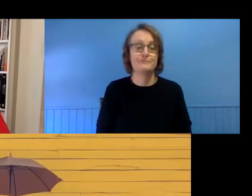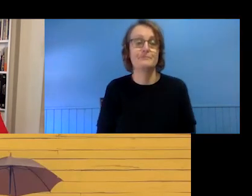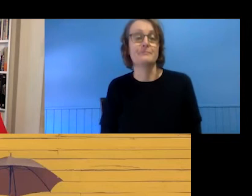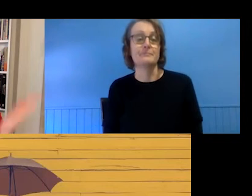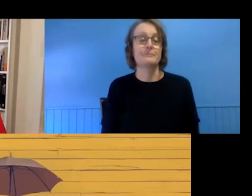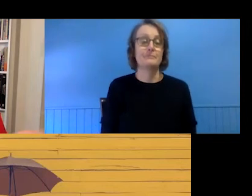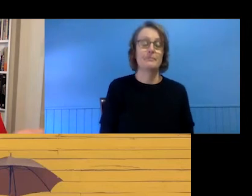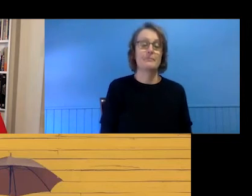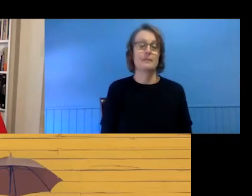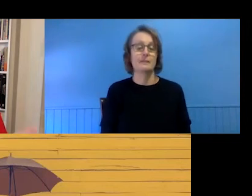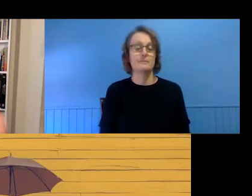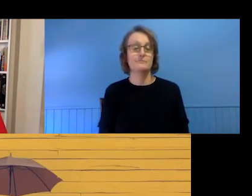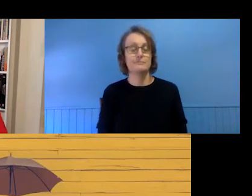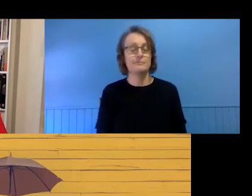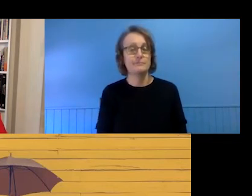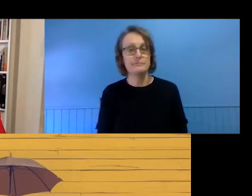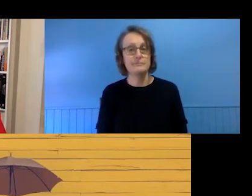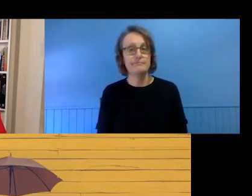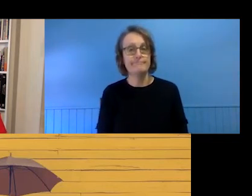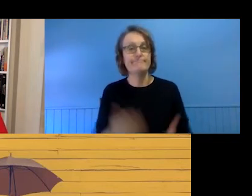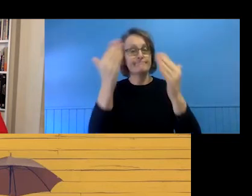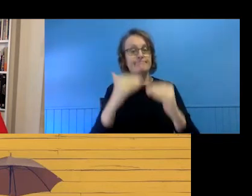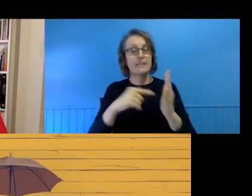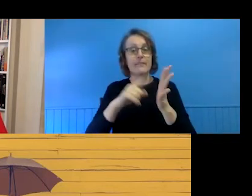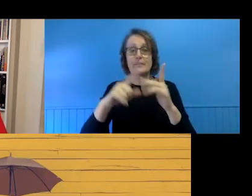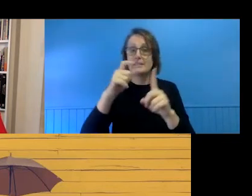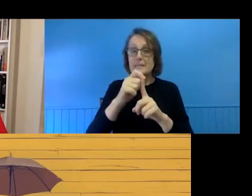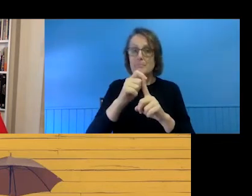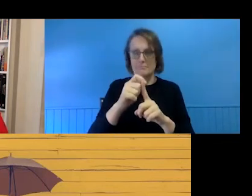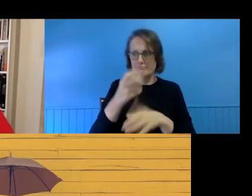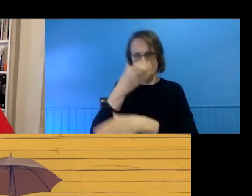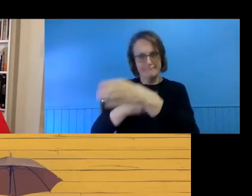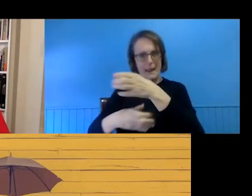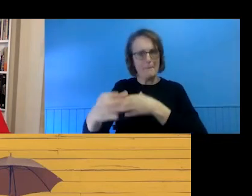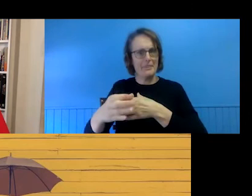my final tip here about supermarket charging your empathy is to research